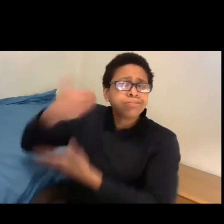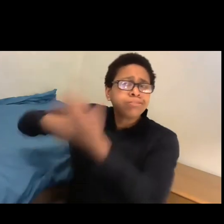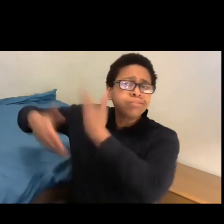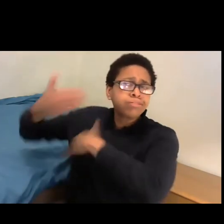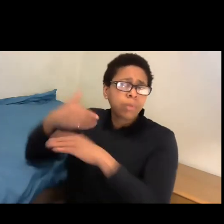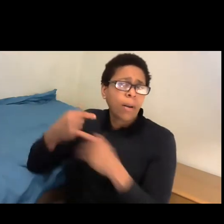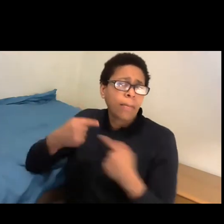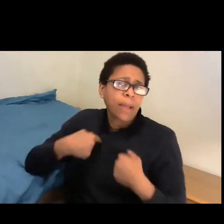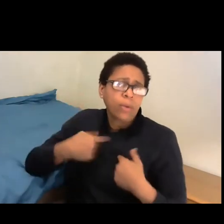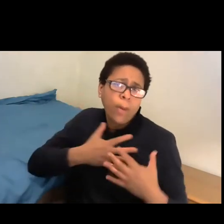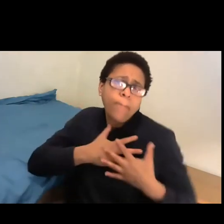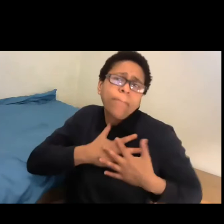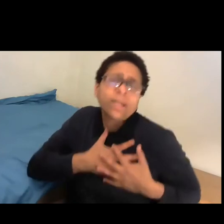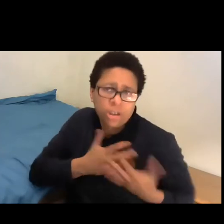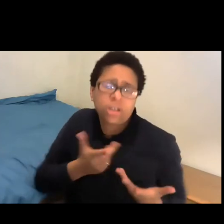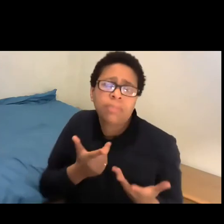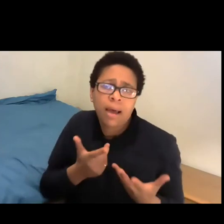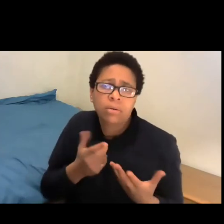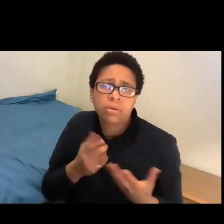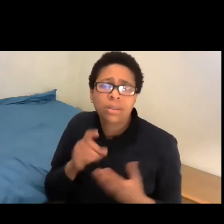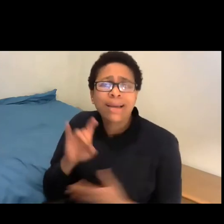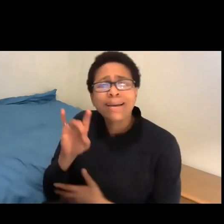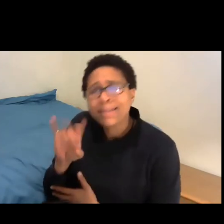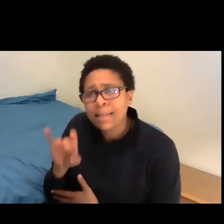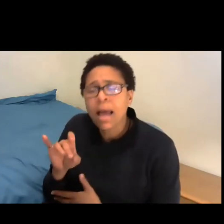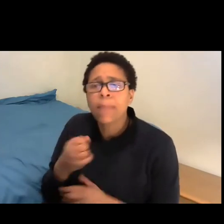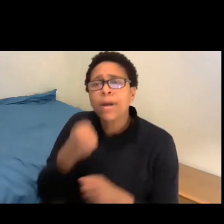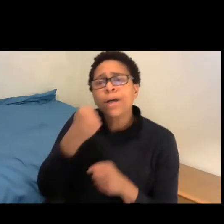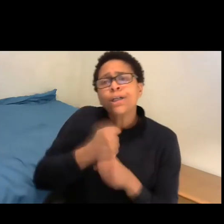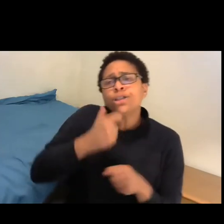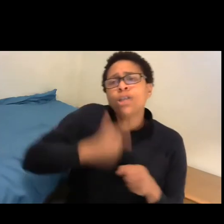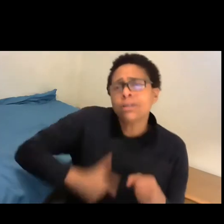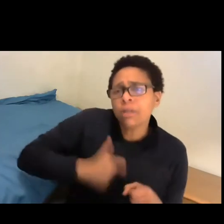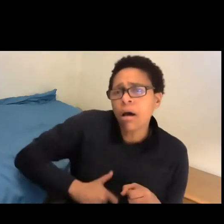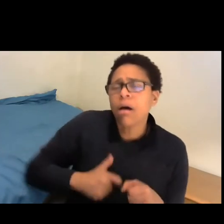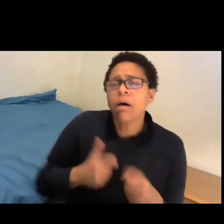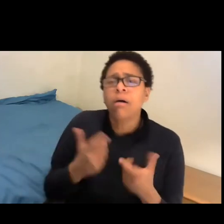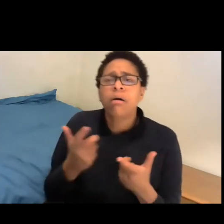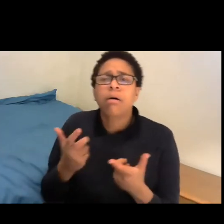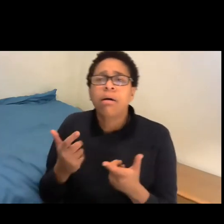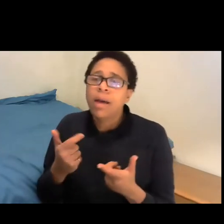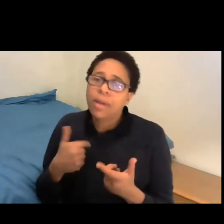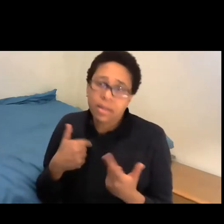gender and sexuality, I - this is when I was a student in Australia - I come from quite a middle class background in